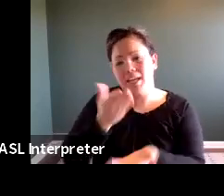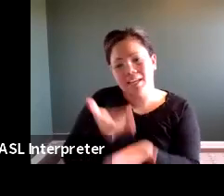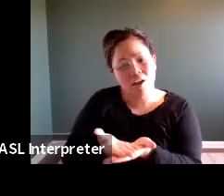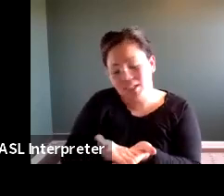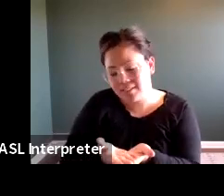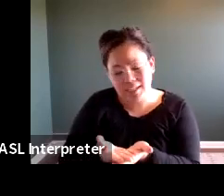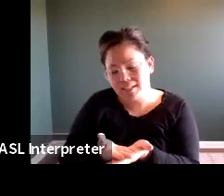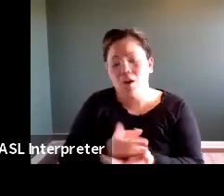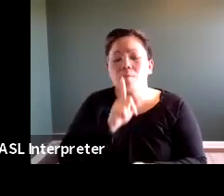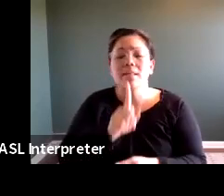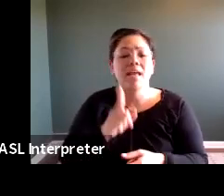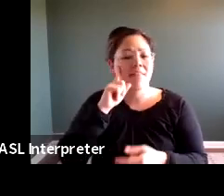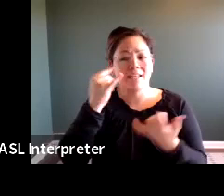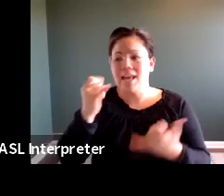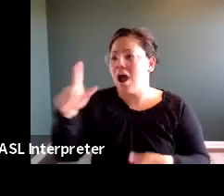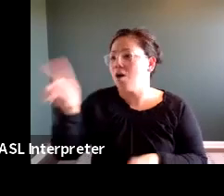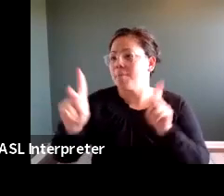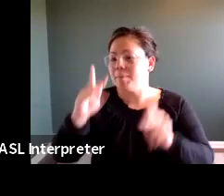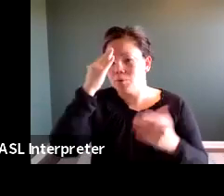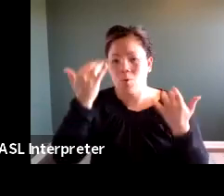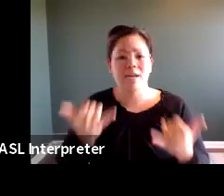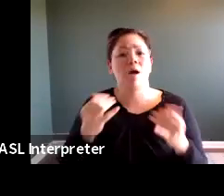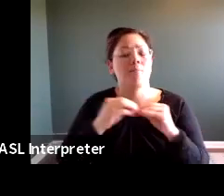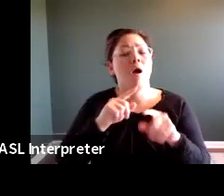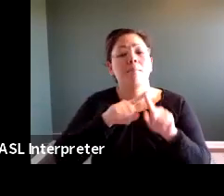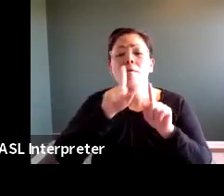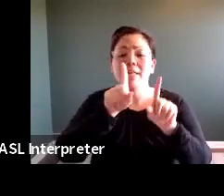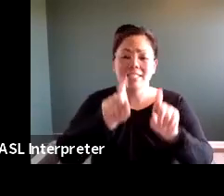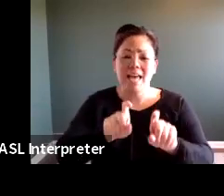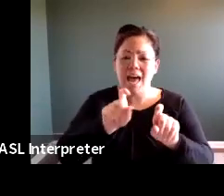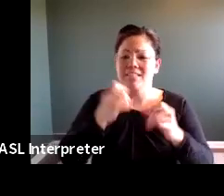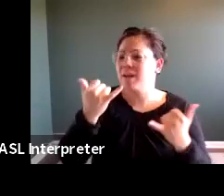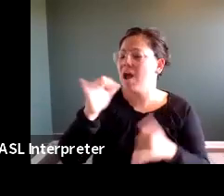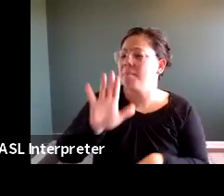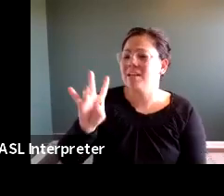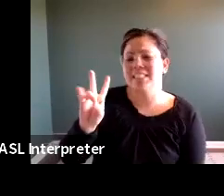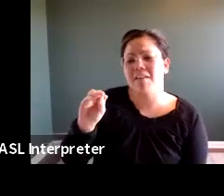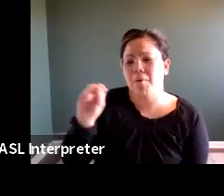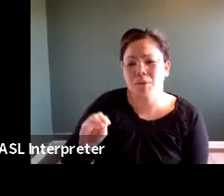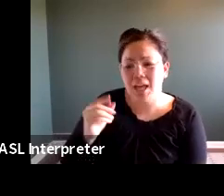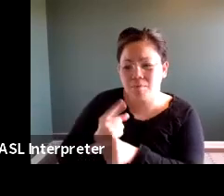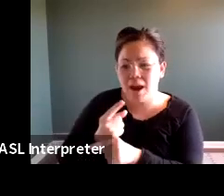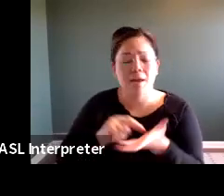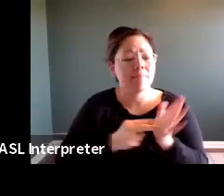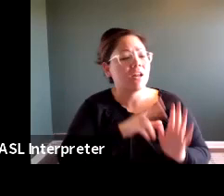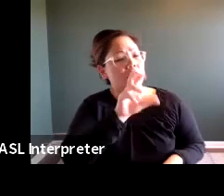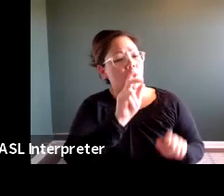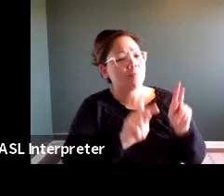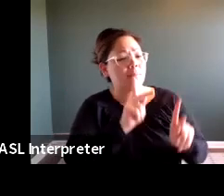But I think people now know that more because of COVID-19 but tests are about 70% sensitive. So it miss 30% of people if they're positive,